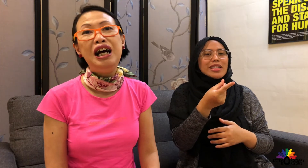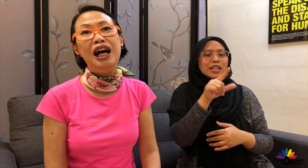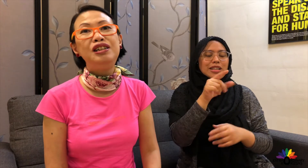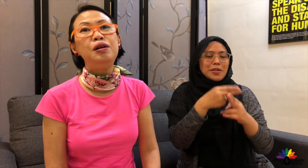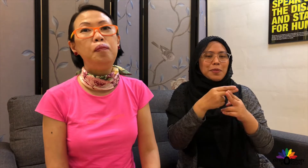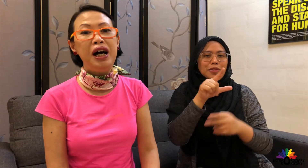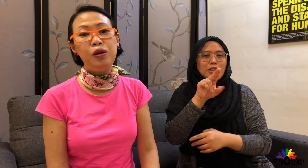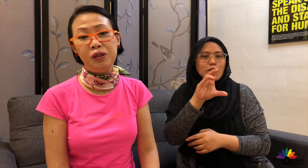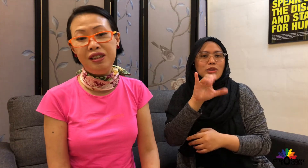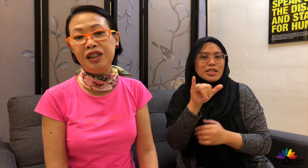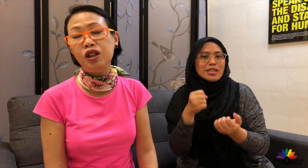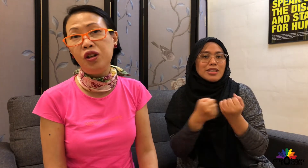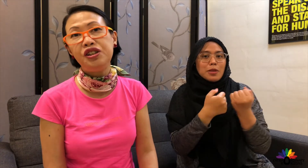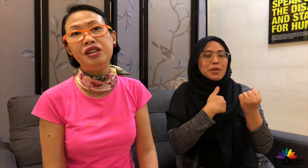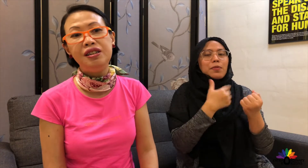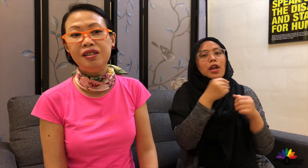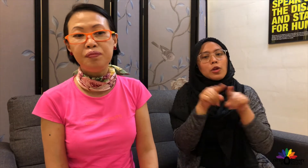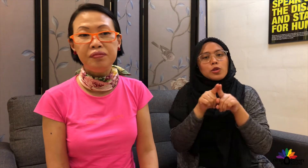and my autistic consciousness.